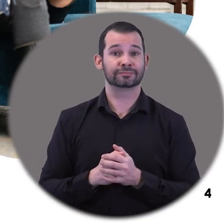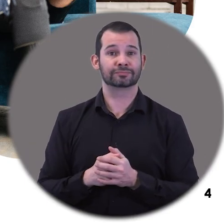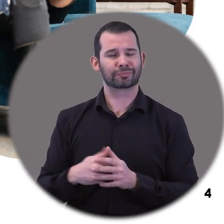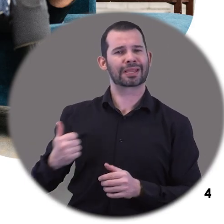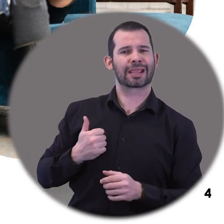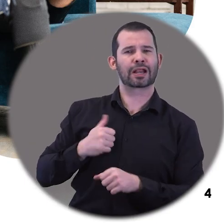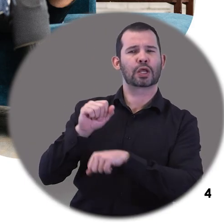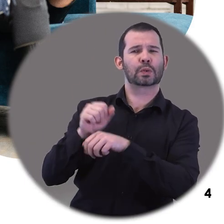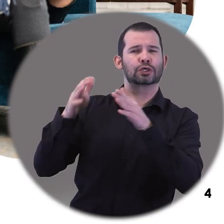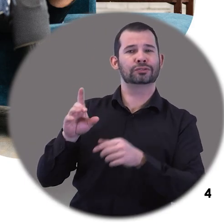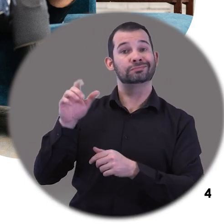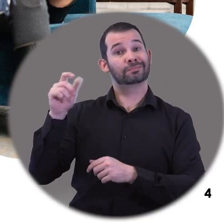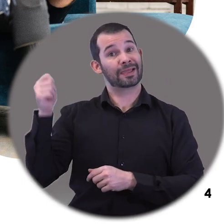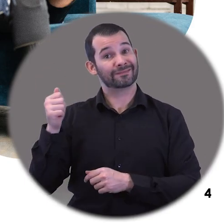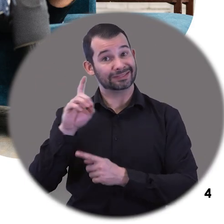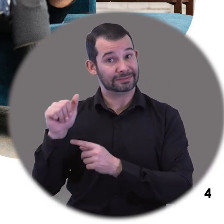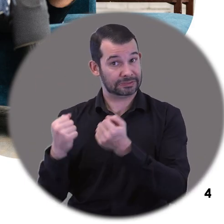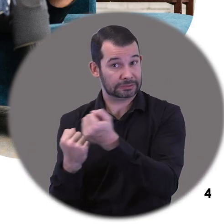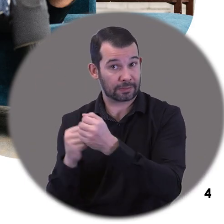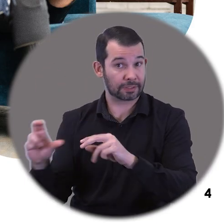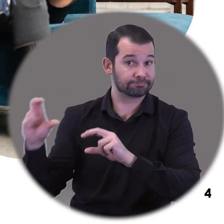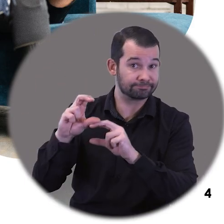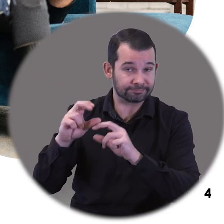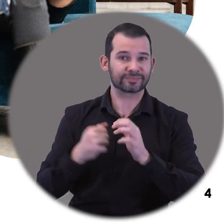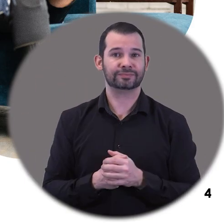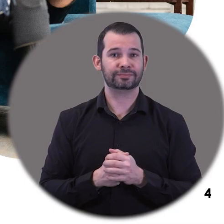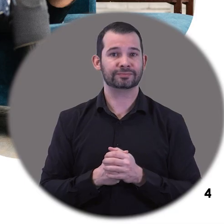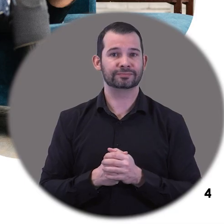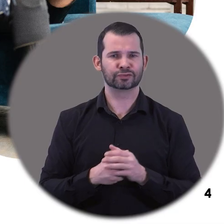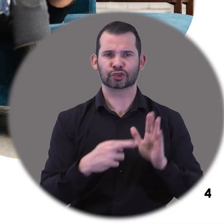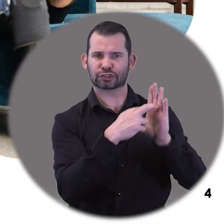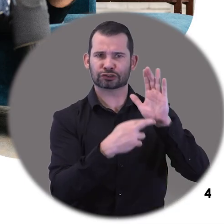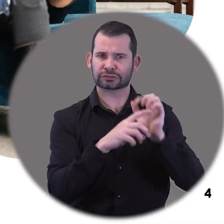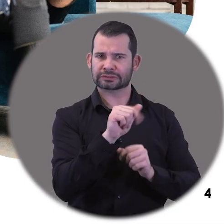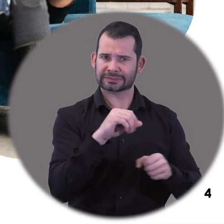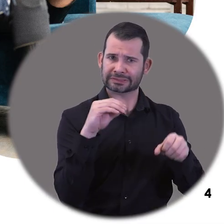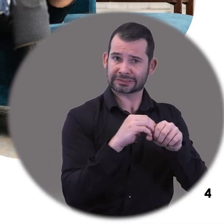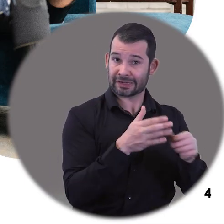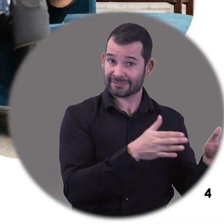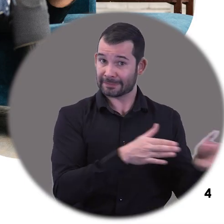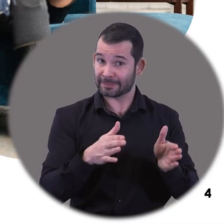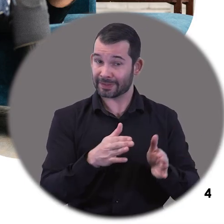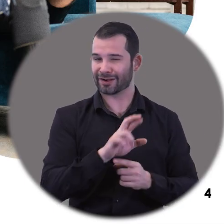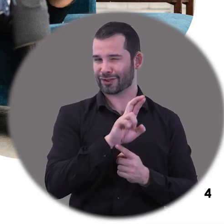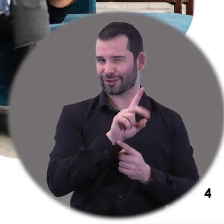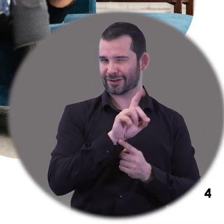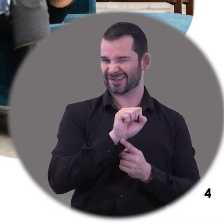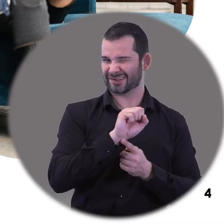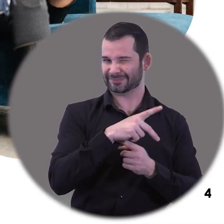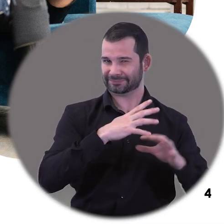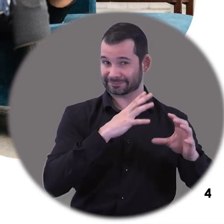the Canada workers benefit disability supplement, the registered disability savings plan, or RDSP